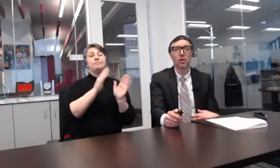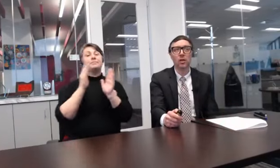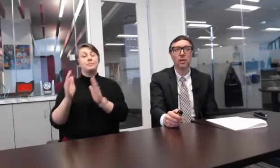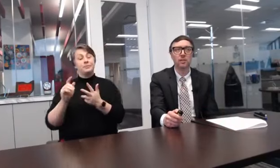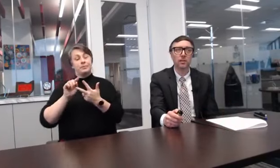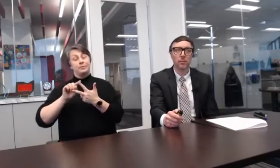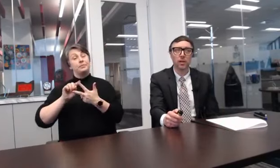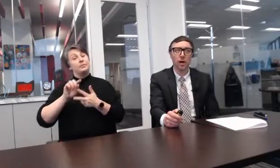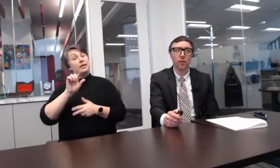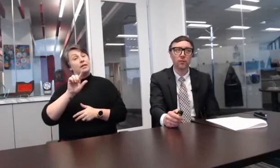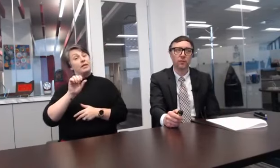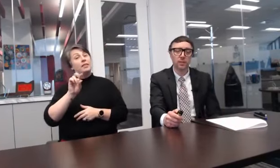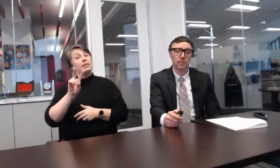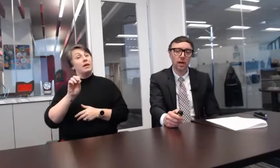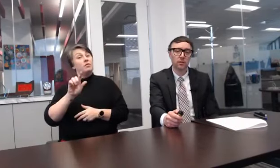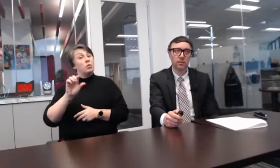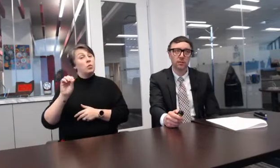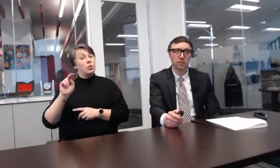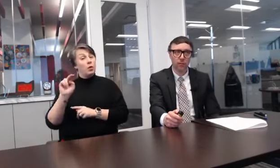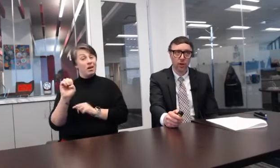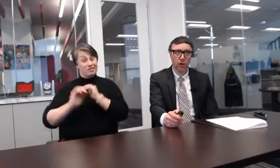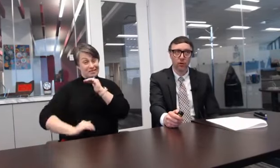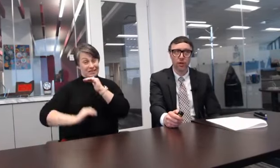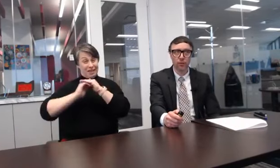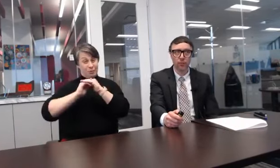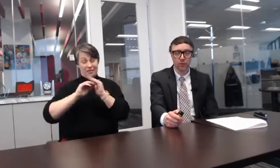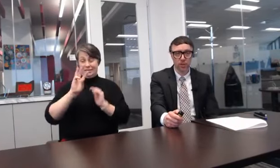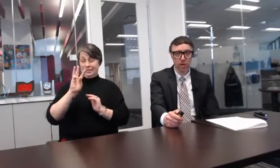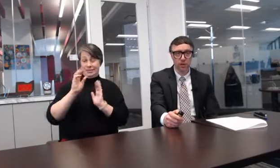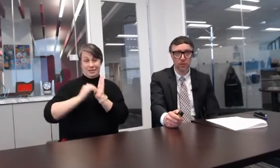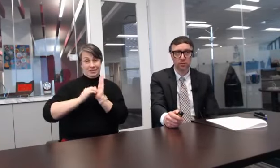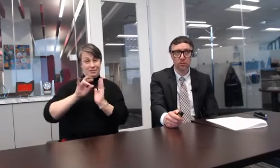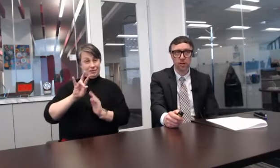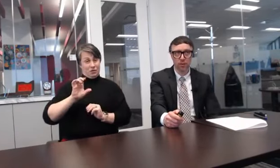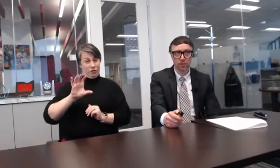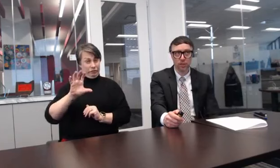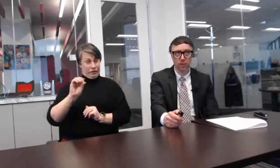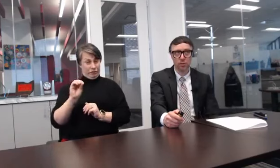there is a limit of $6,750 every year.